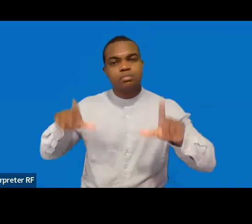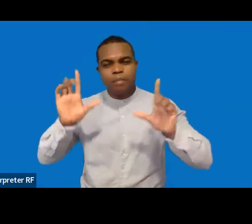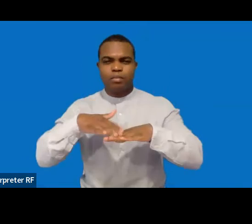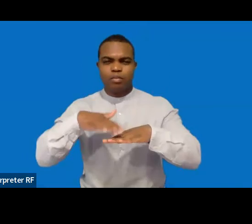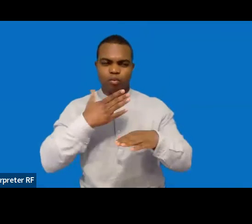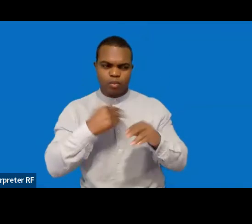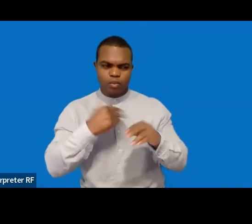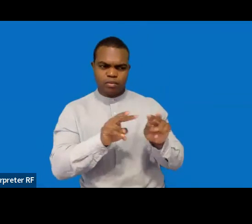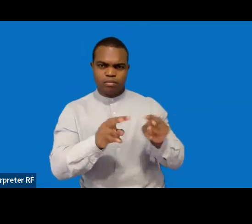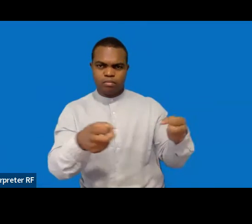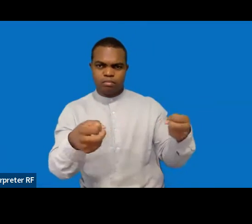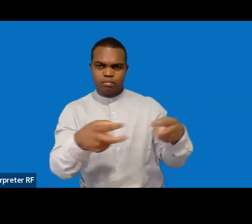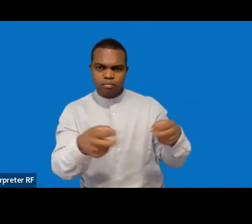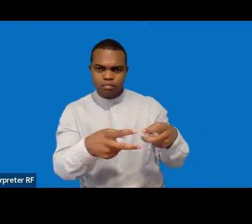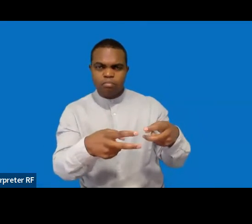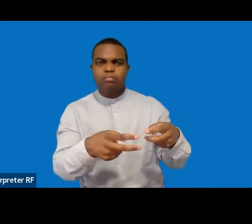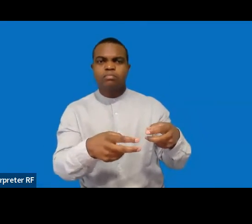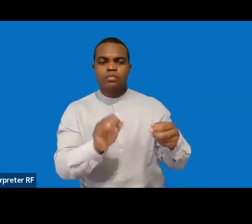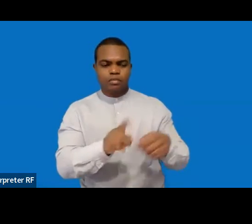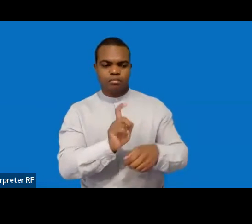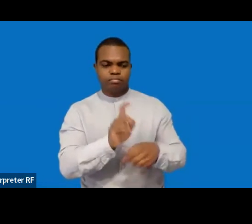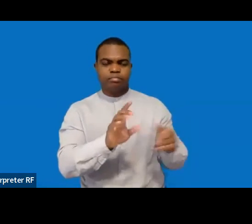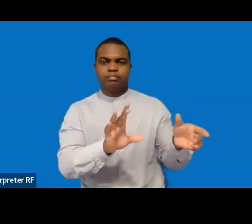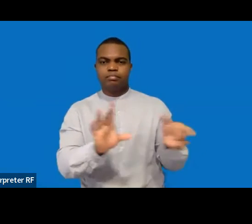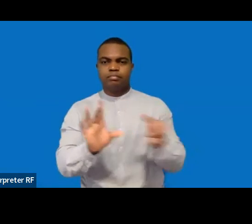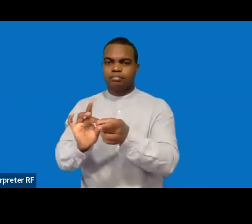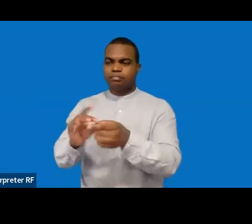into German, French, Italian and Spanish.